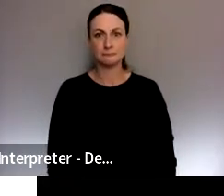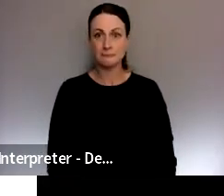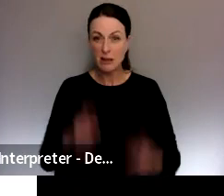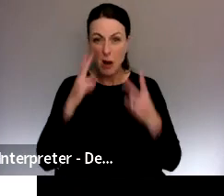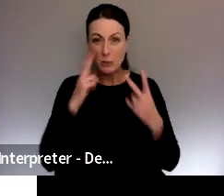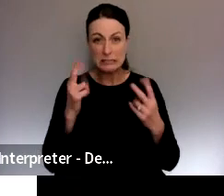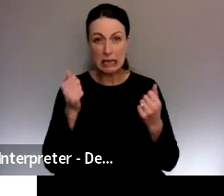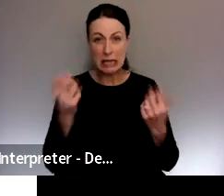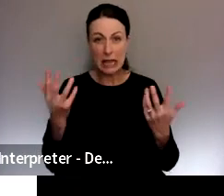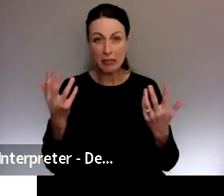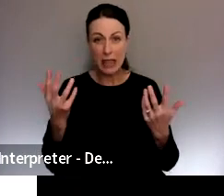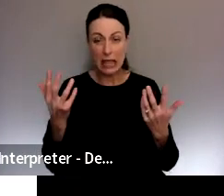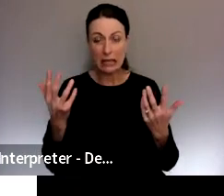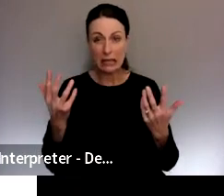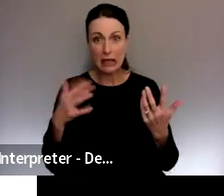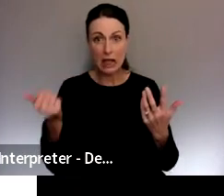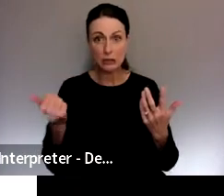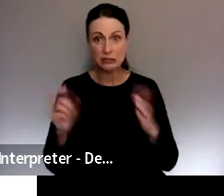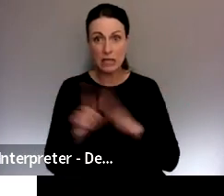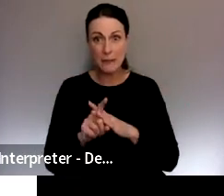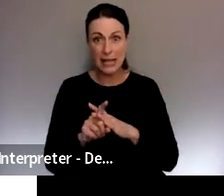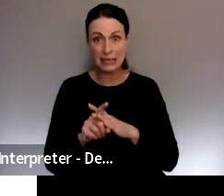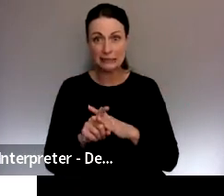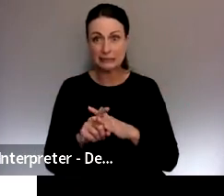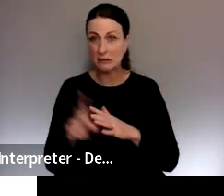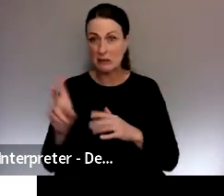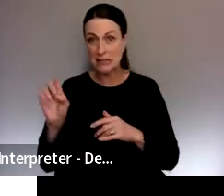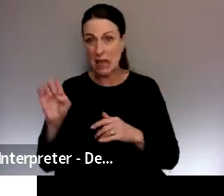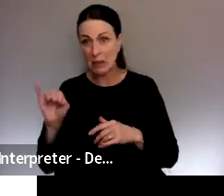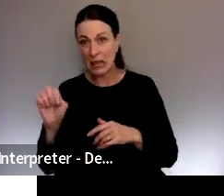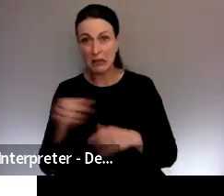Are we seeing anything else come in, Debbie or Patty?